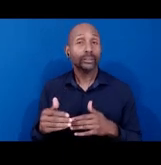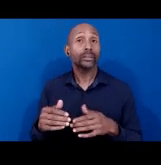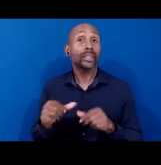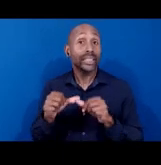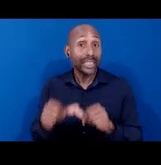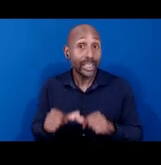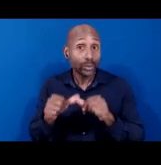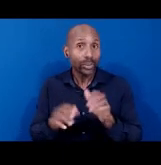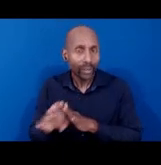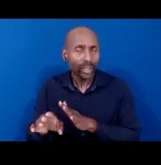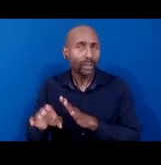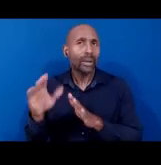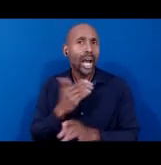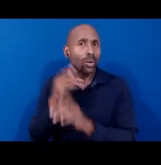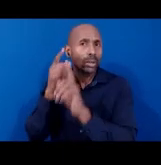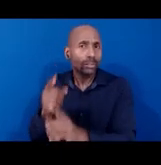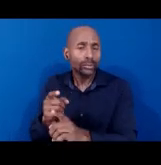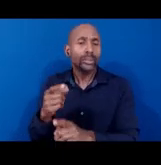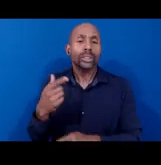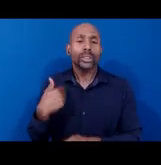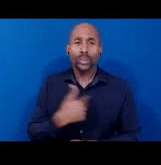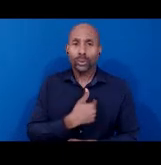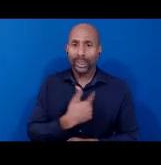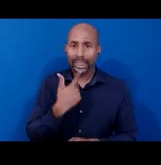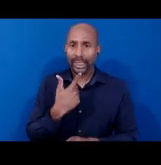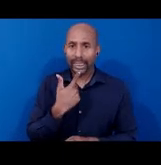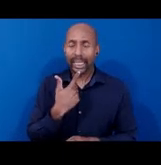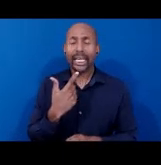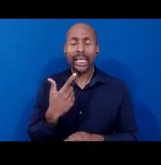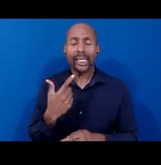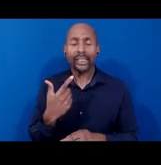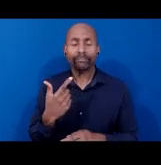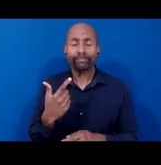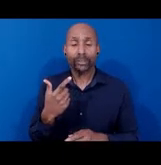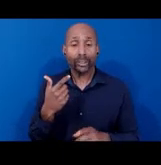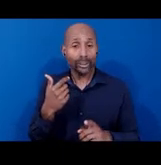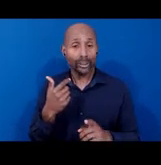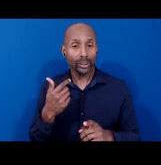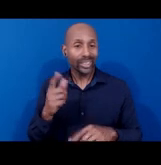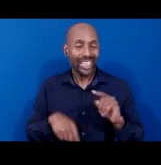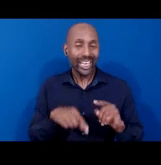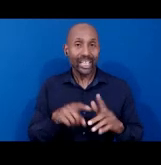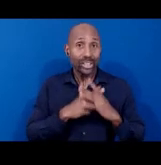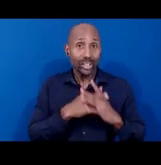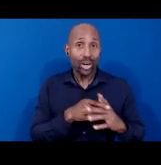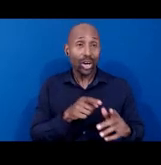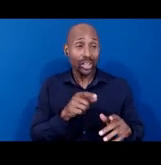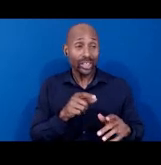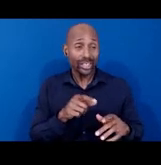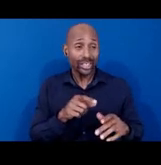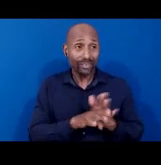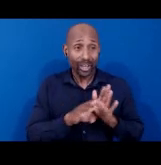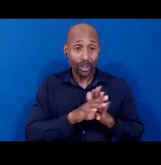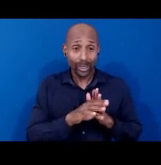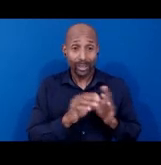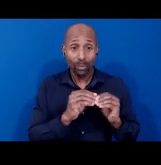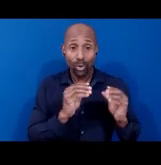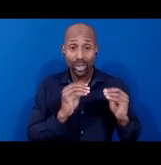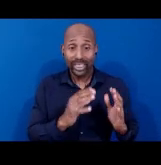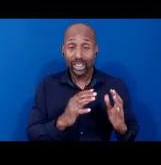against, we knew that we couldn't work on the STEM teacher shortage without also attending to the sensible longing and STEM.